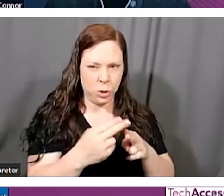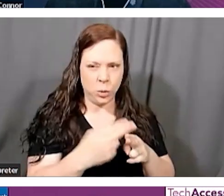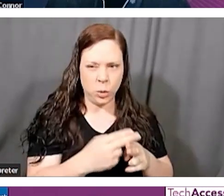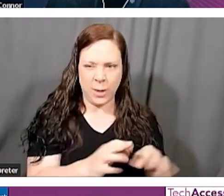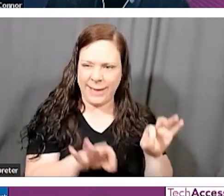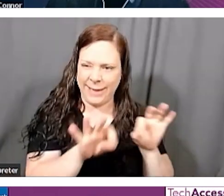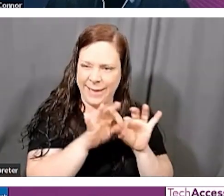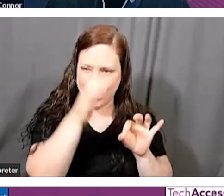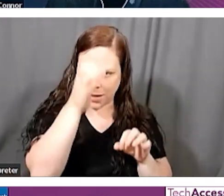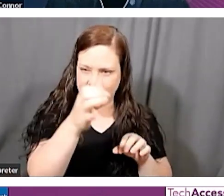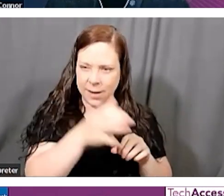Yeah, that's great. That's funny.